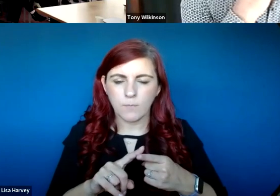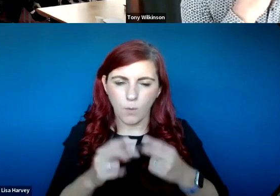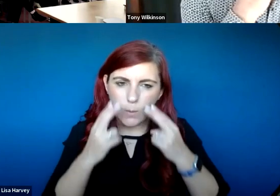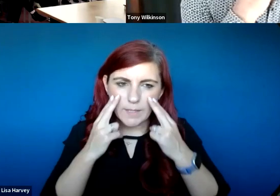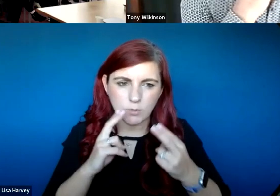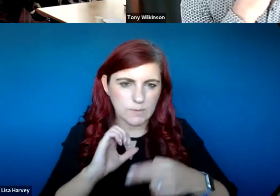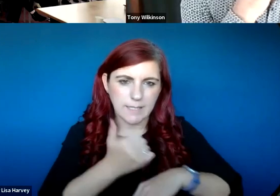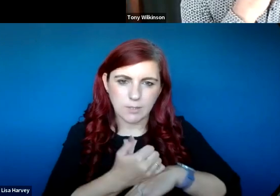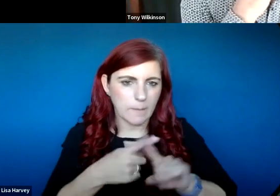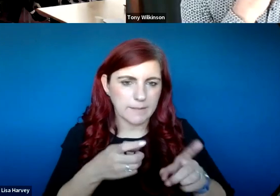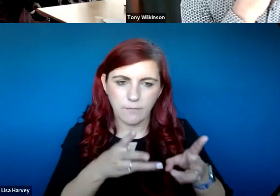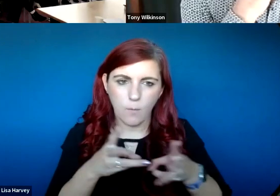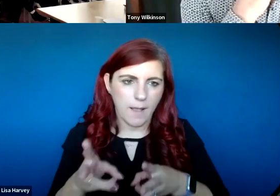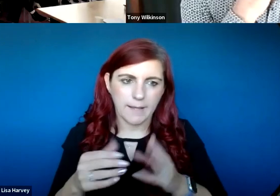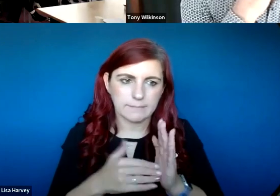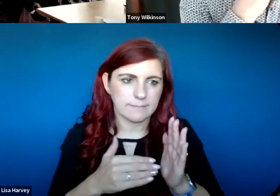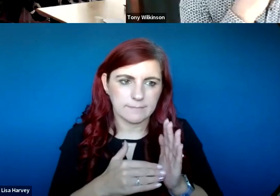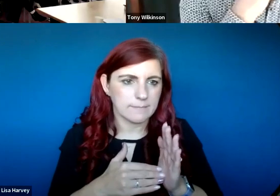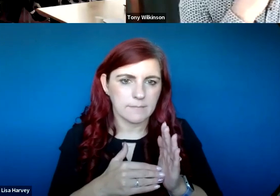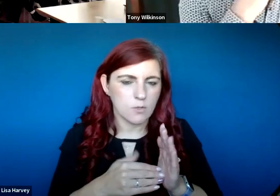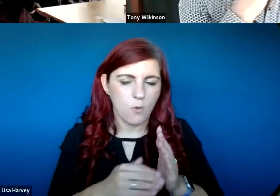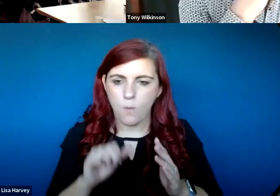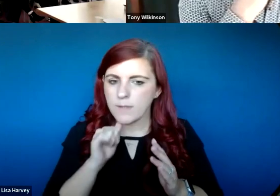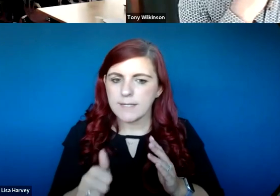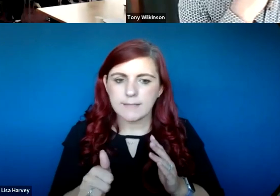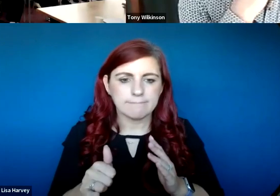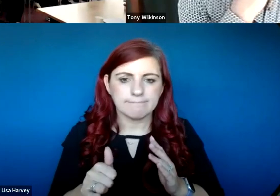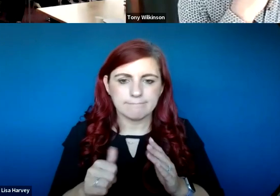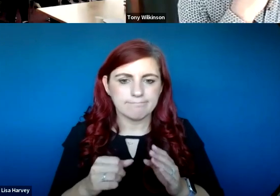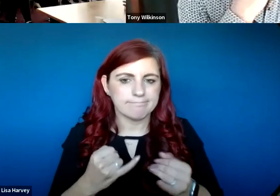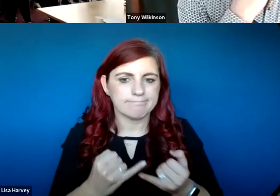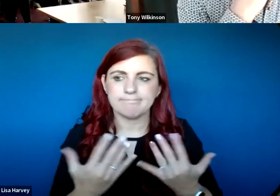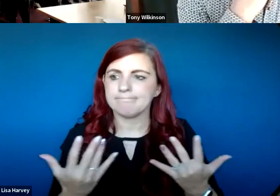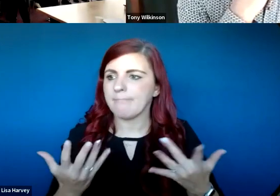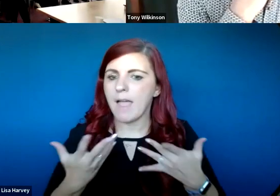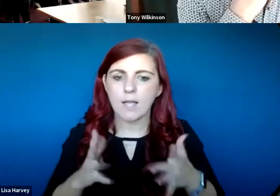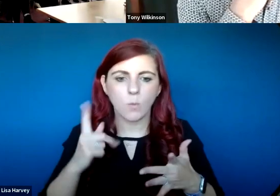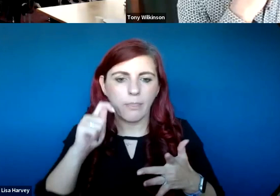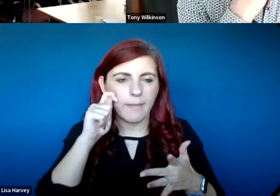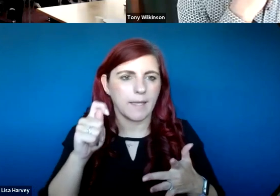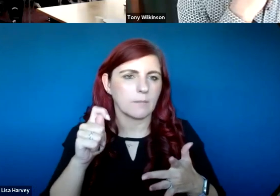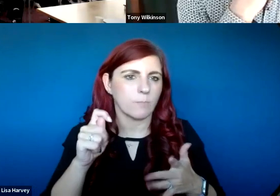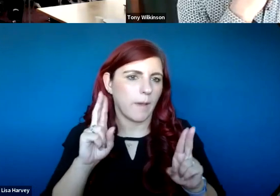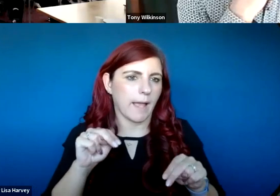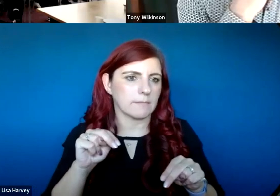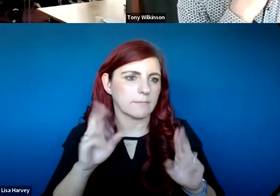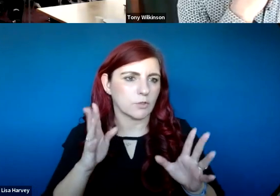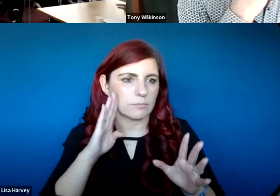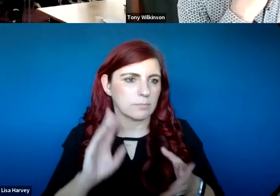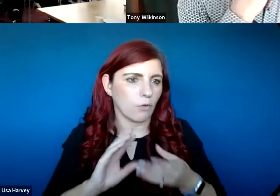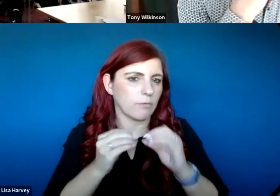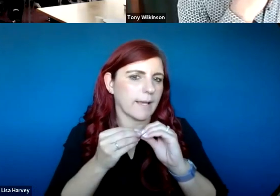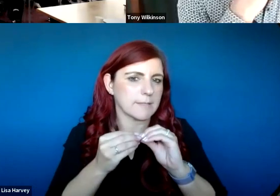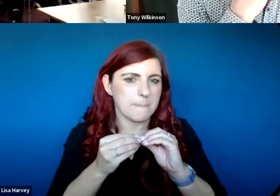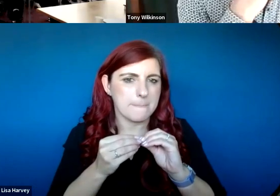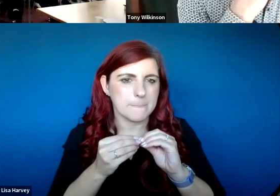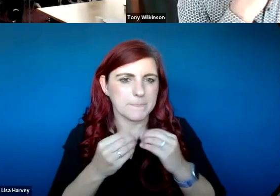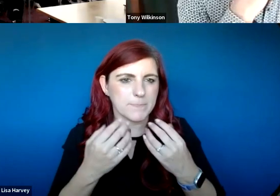differently, so I don't think we could have designed this and have as wide ranging